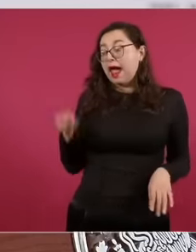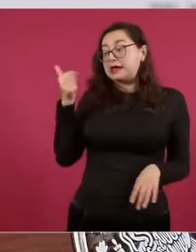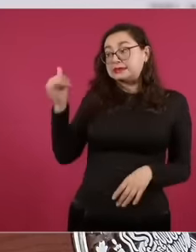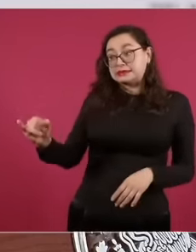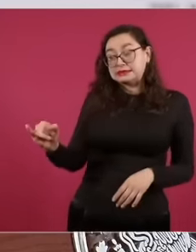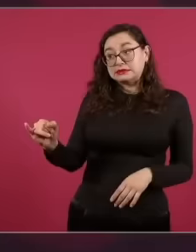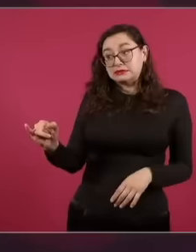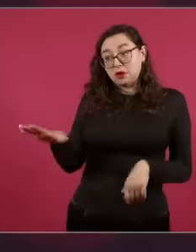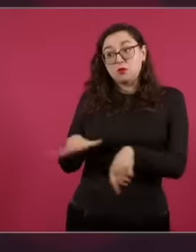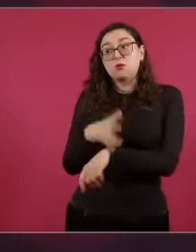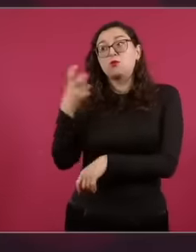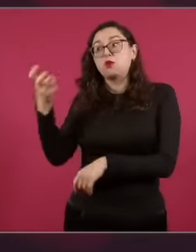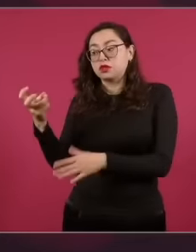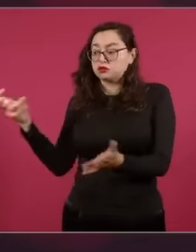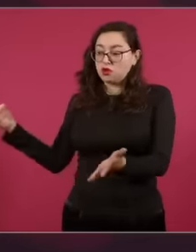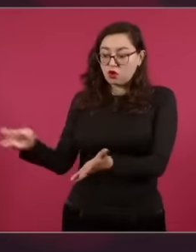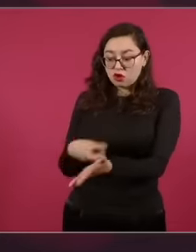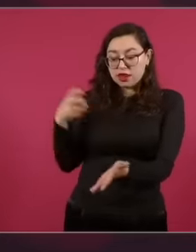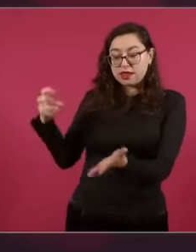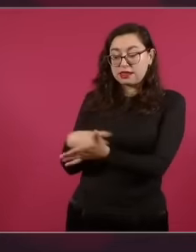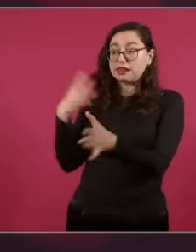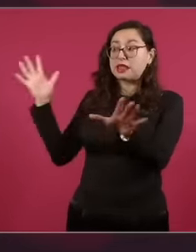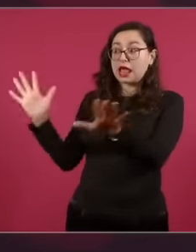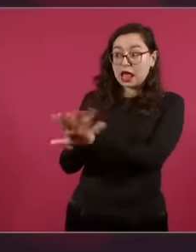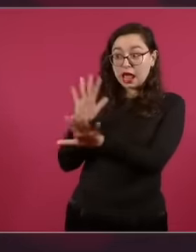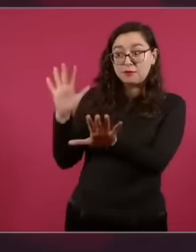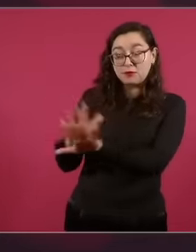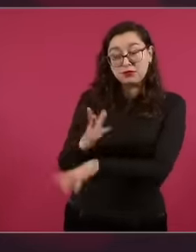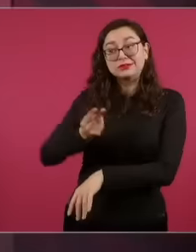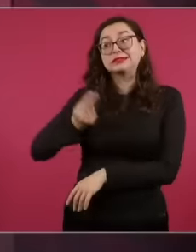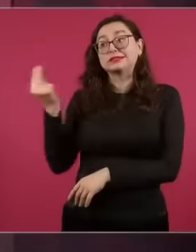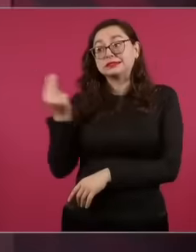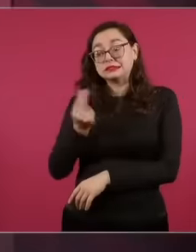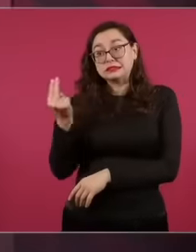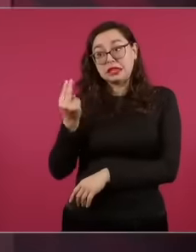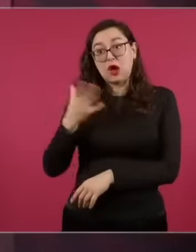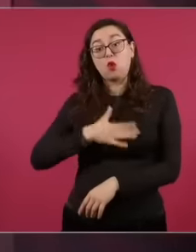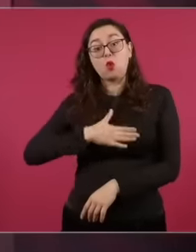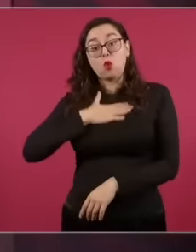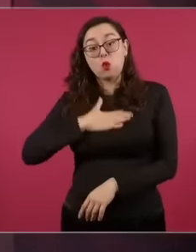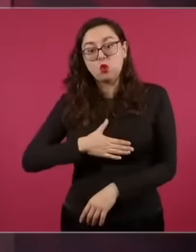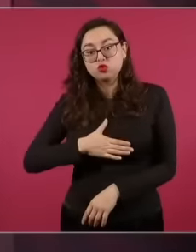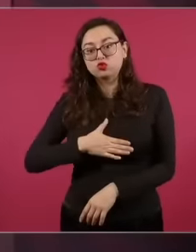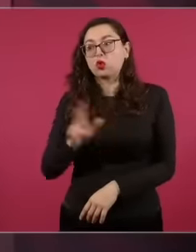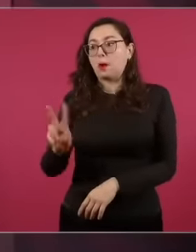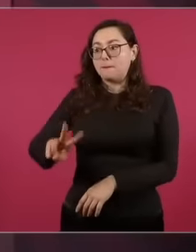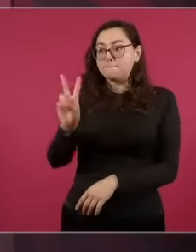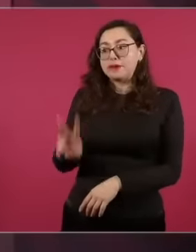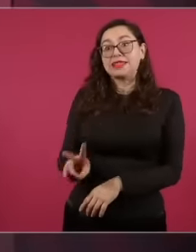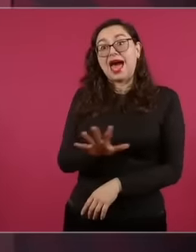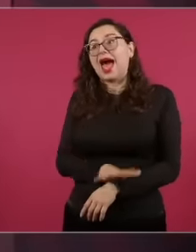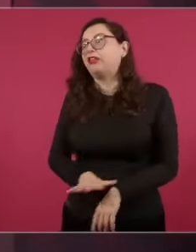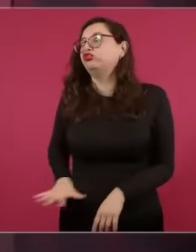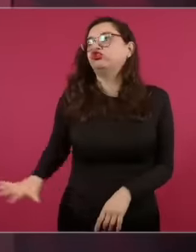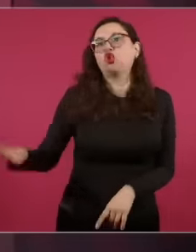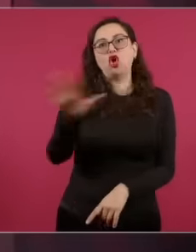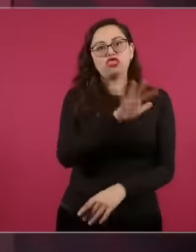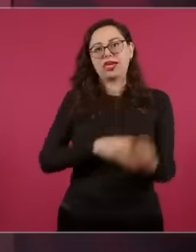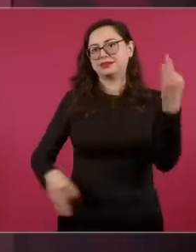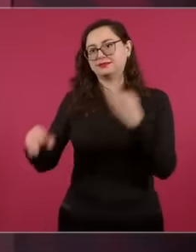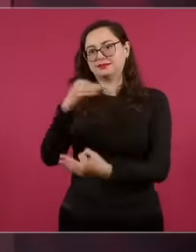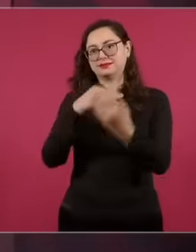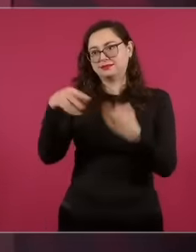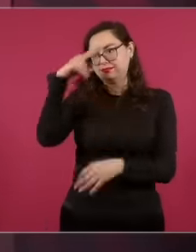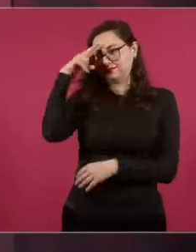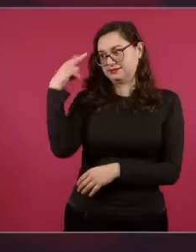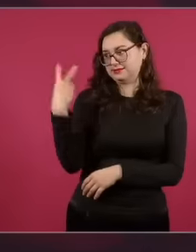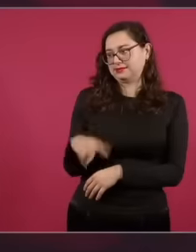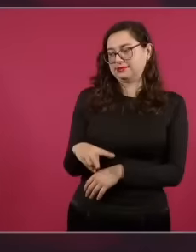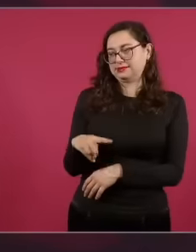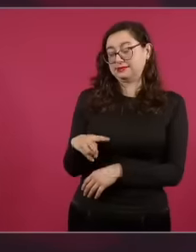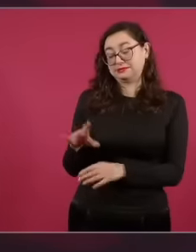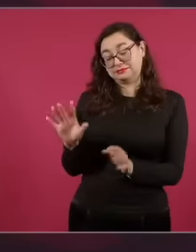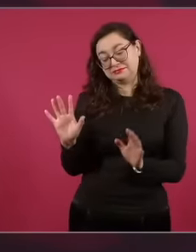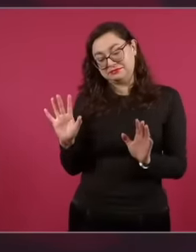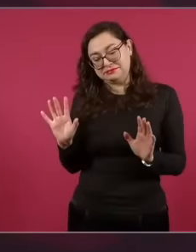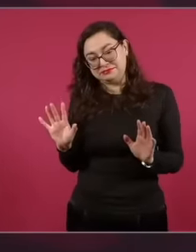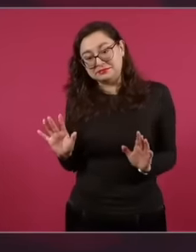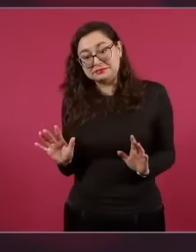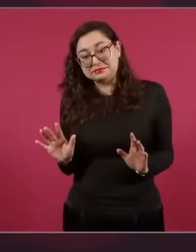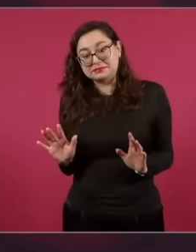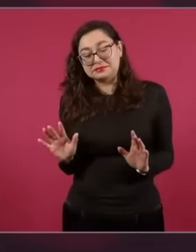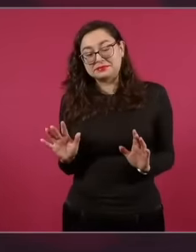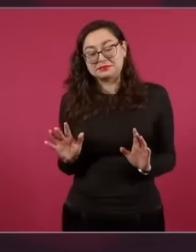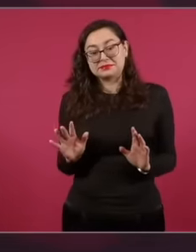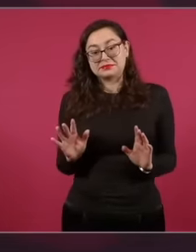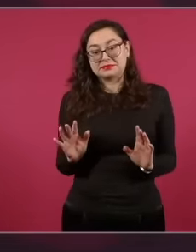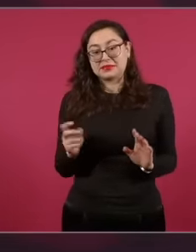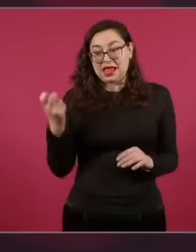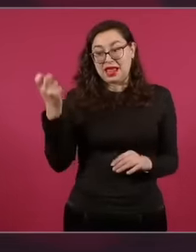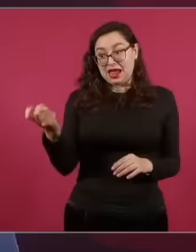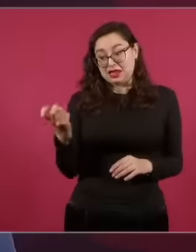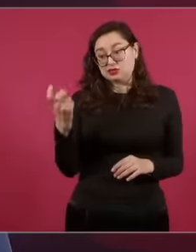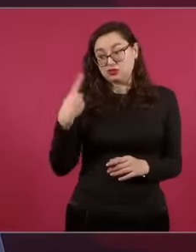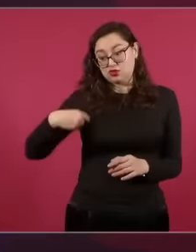is to renew it so that justice is given to all Mexicans that there is no